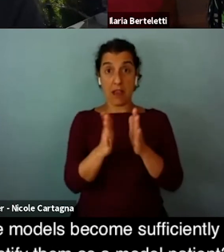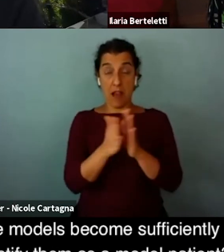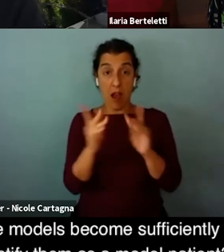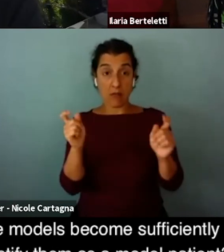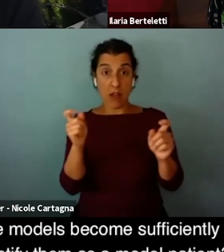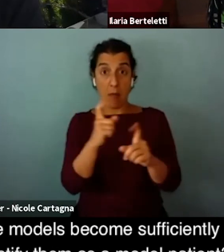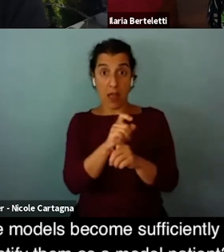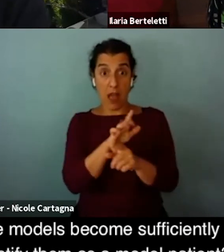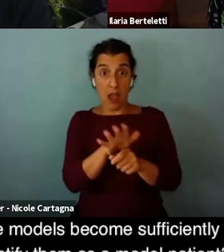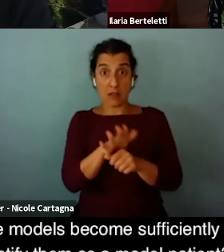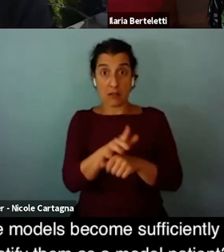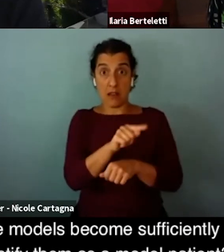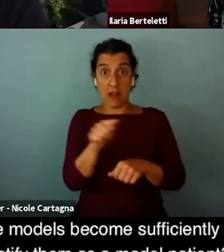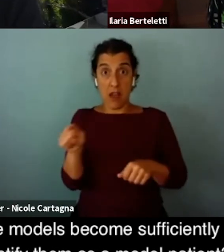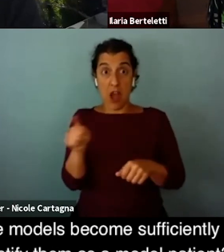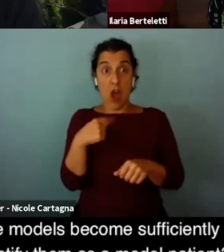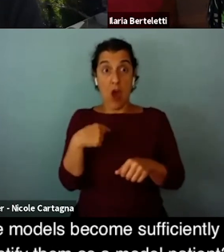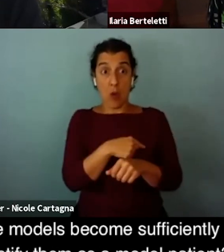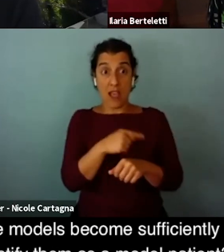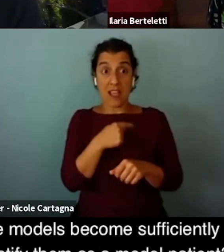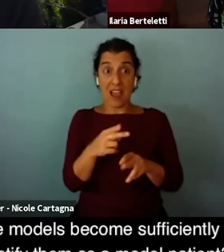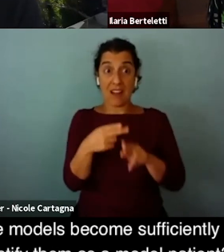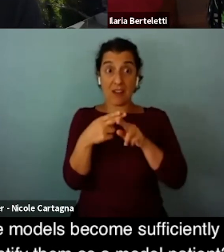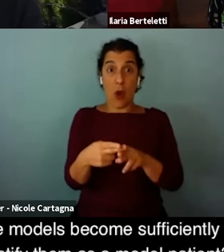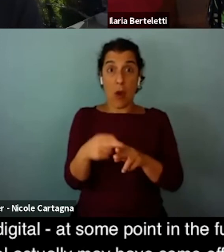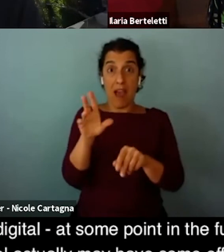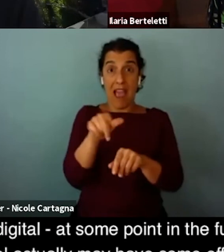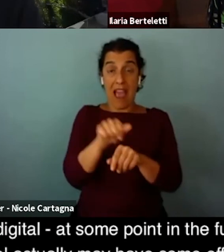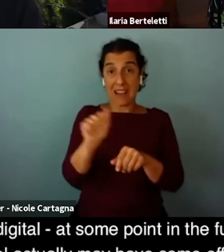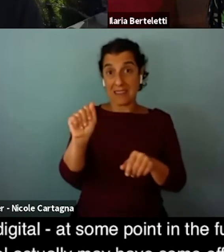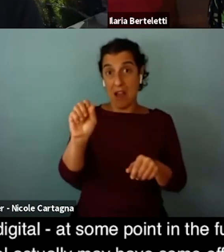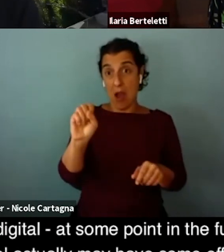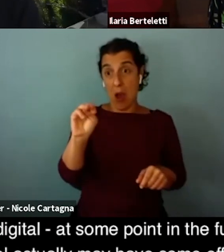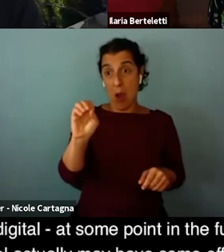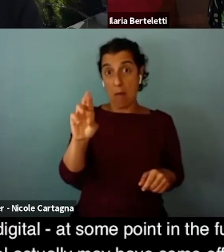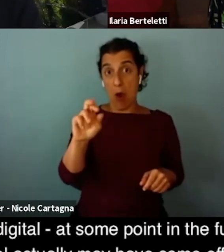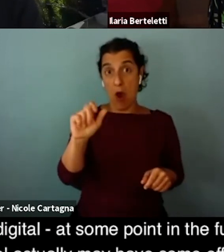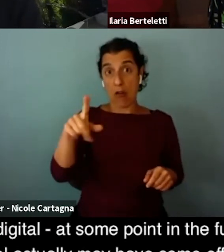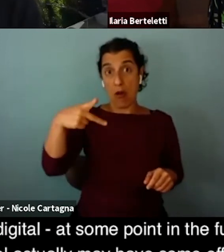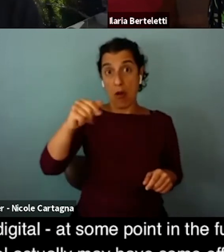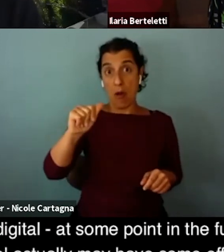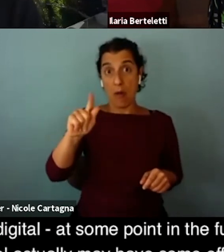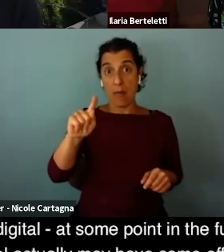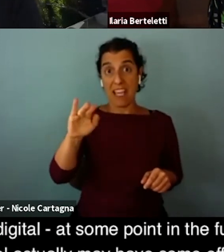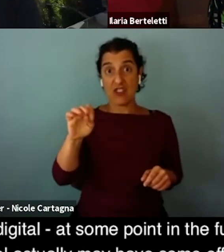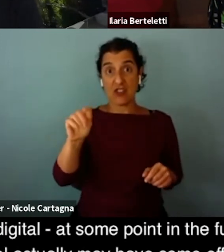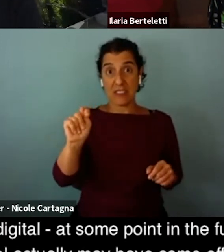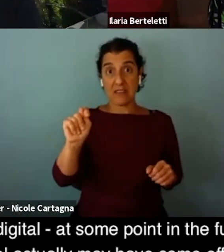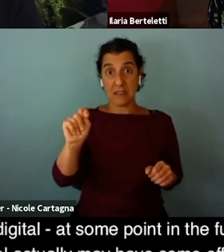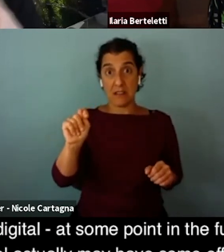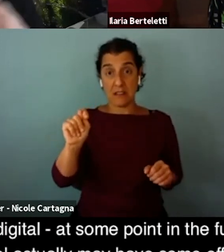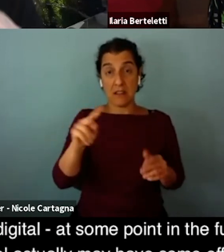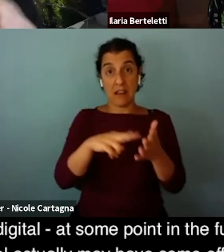we can actually classify them as a moral patient which means that um the the digital at some point